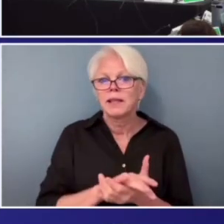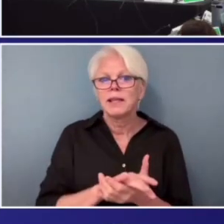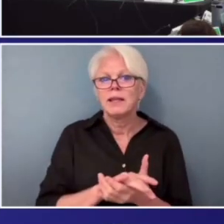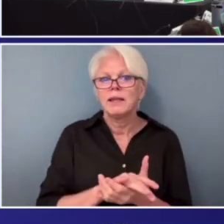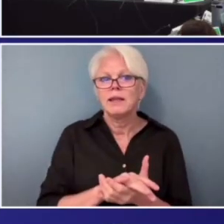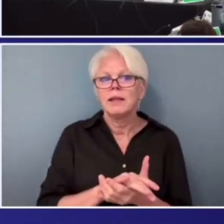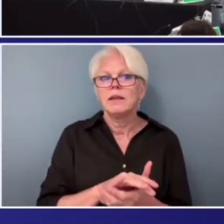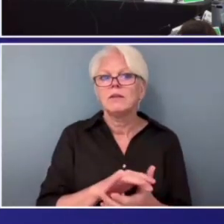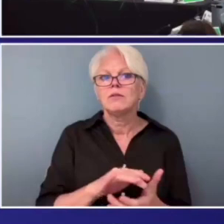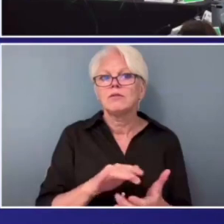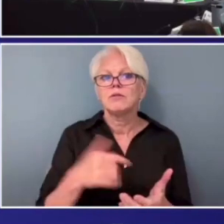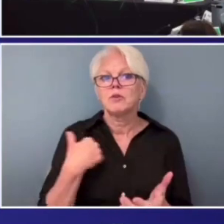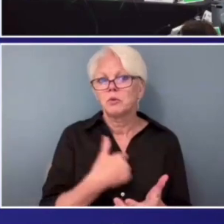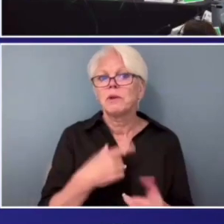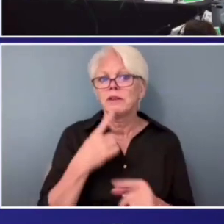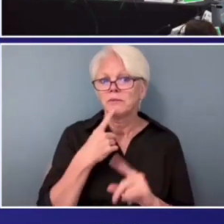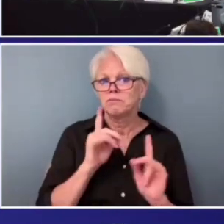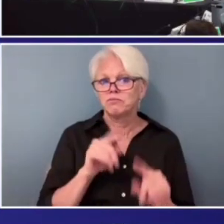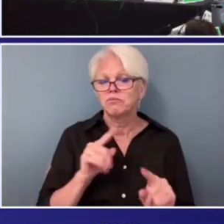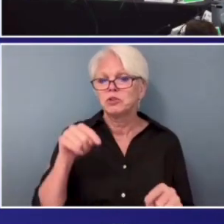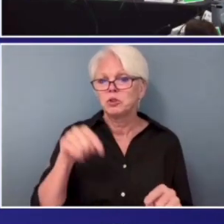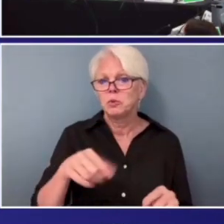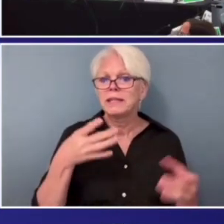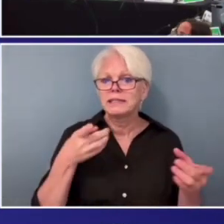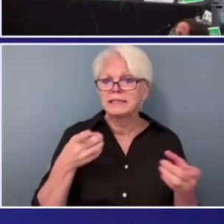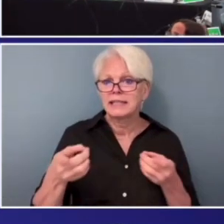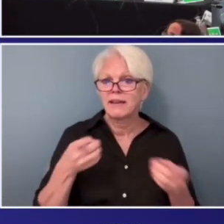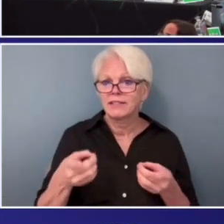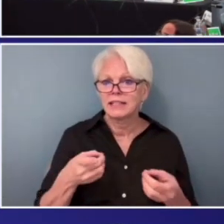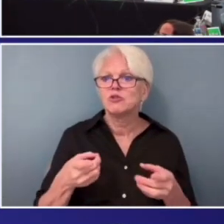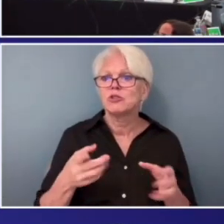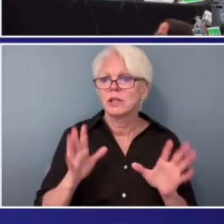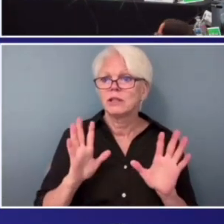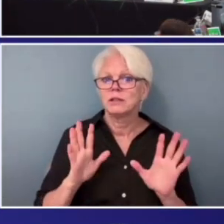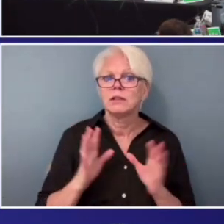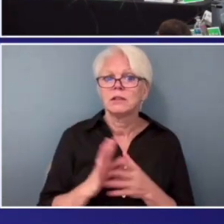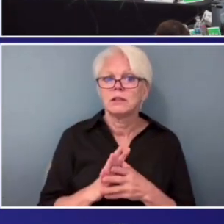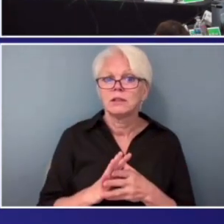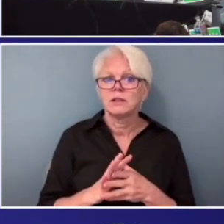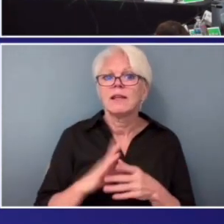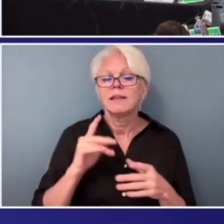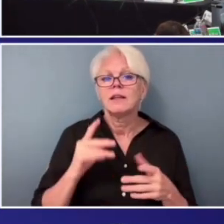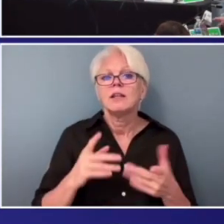have been responsive to this definition. We do not have an appetite to change it.